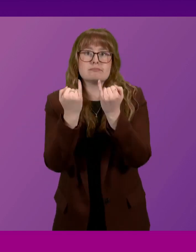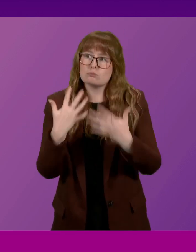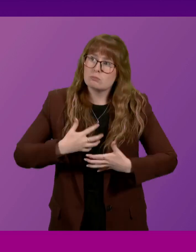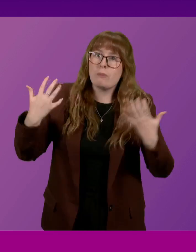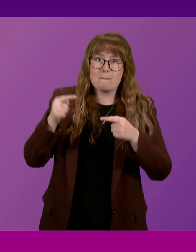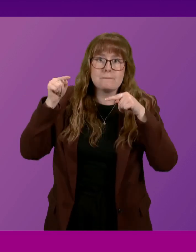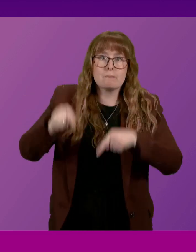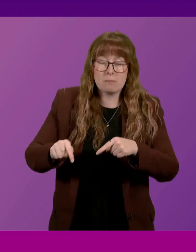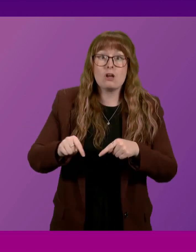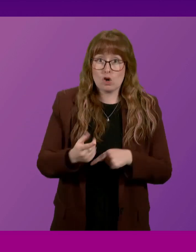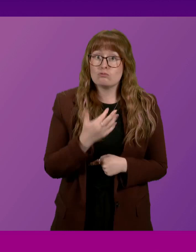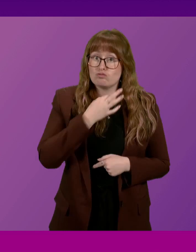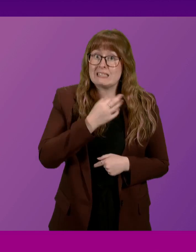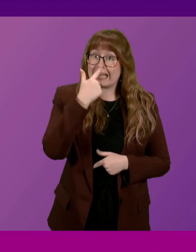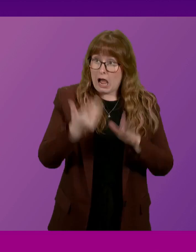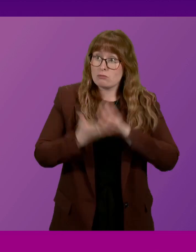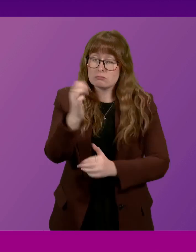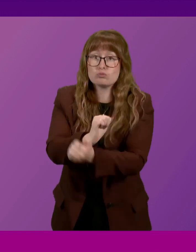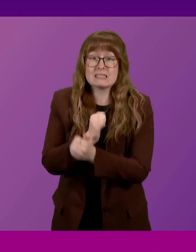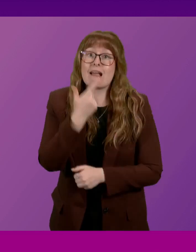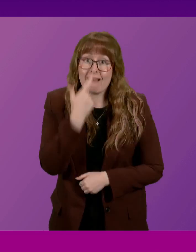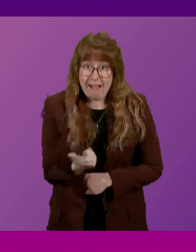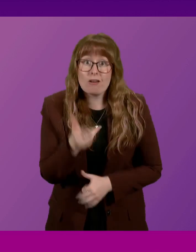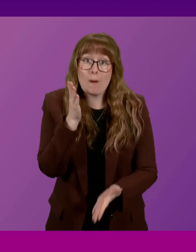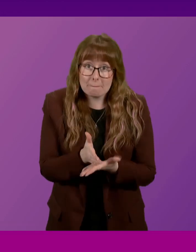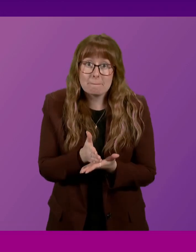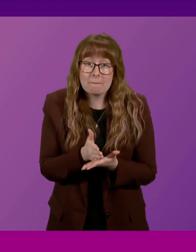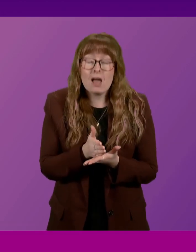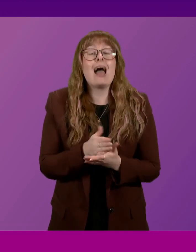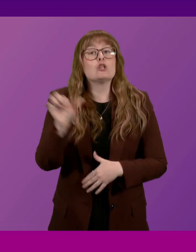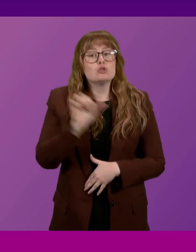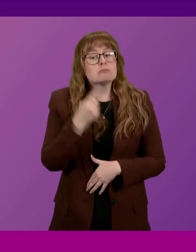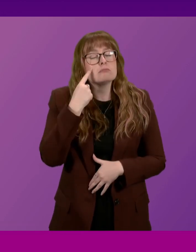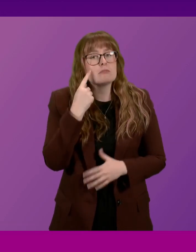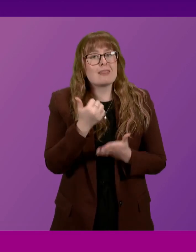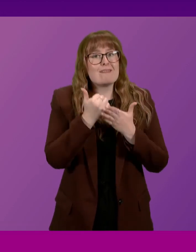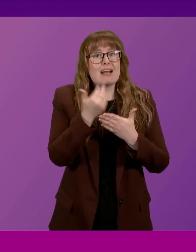risk of imprisonment. I encourage people to follow the advice issued on Wednesday by Police Scotland,